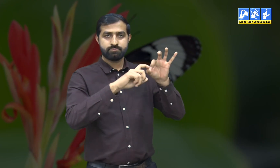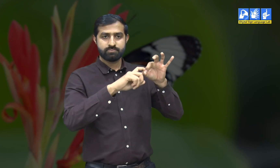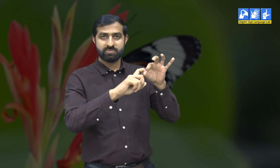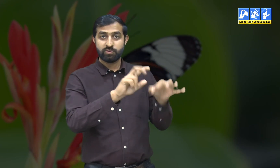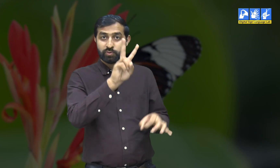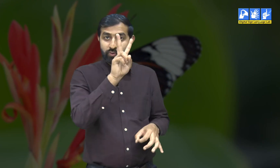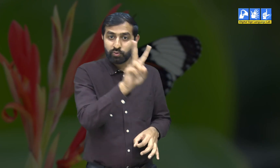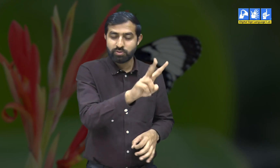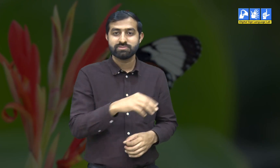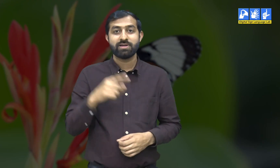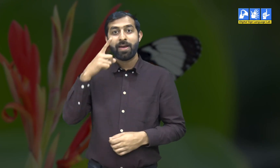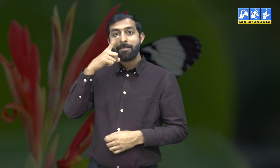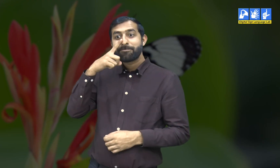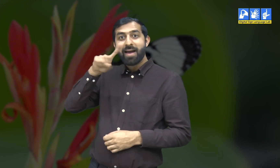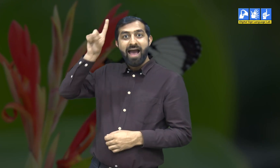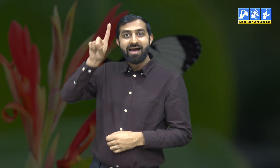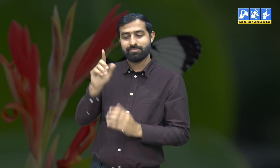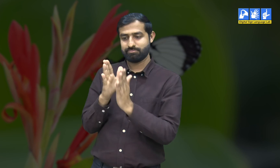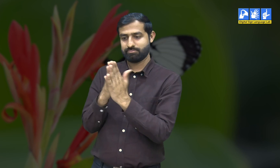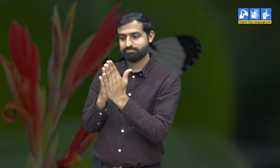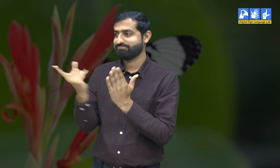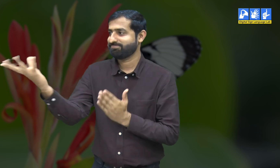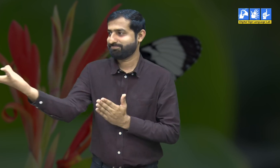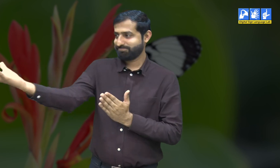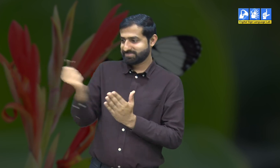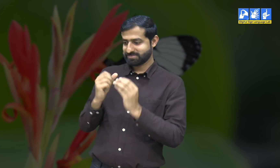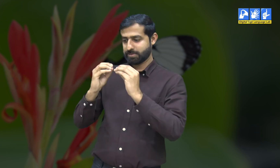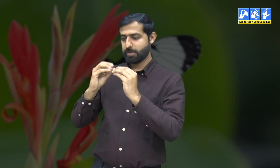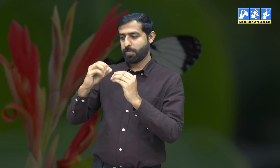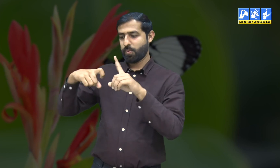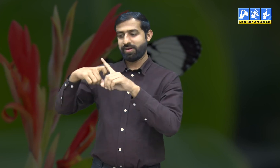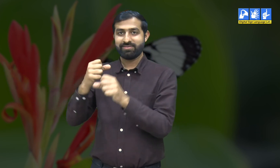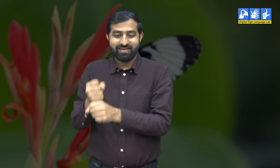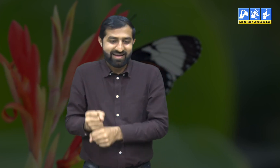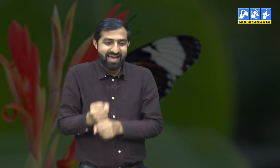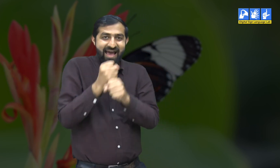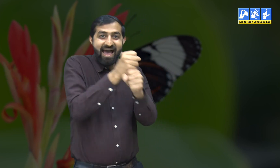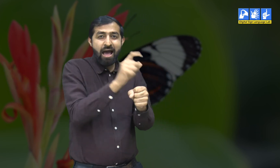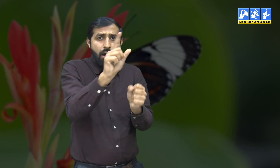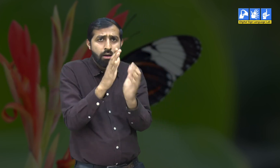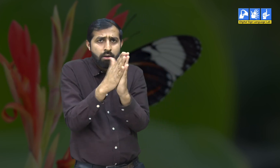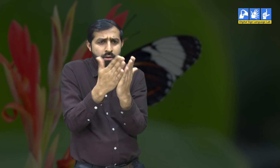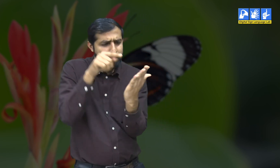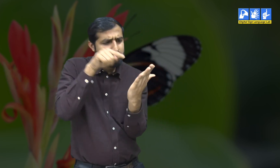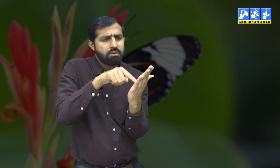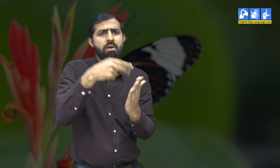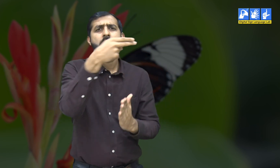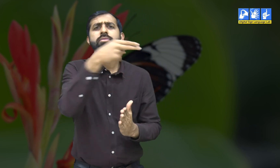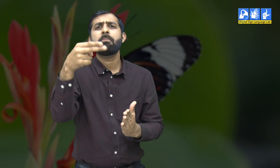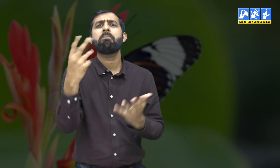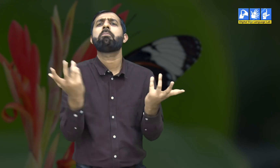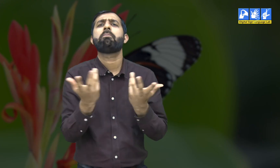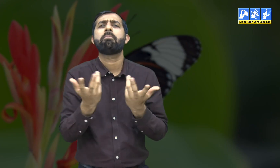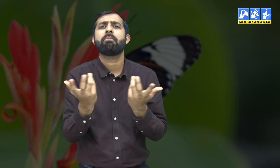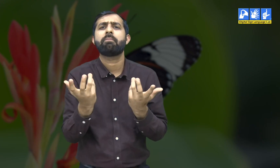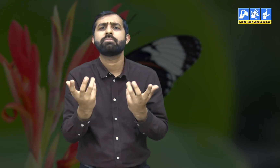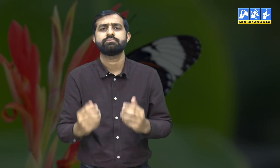Q2. What was the name of the book which Richard's mother bought for him?